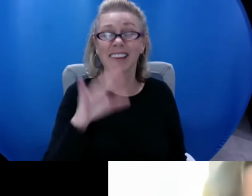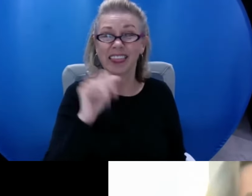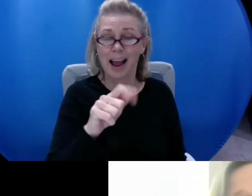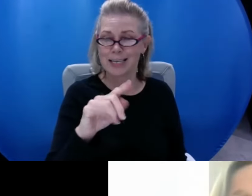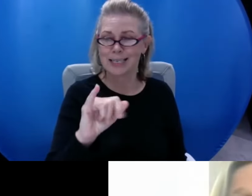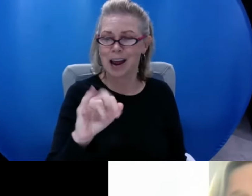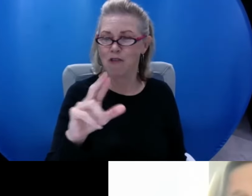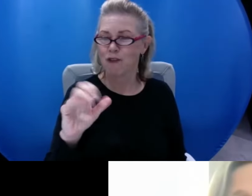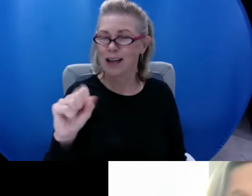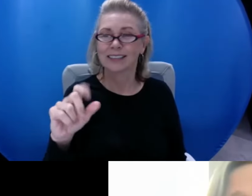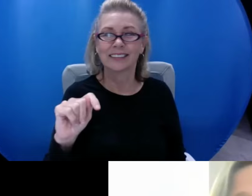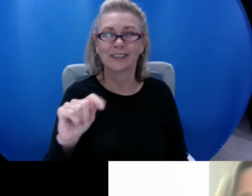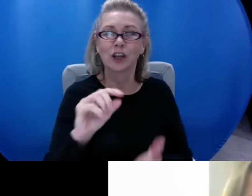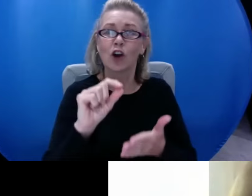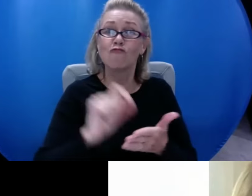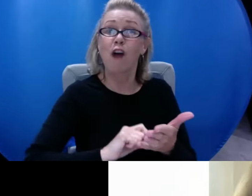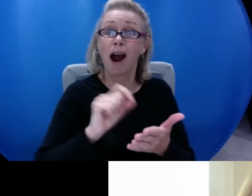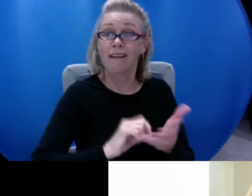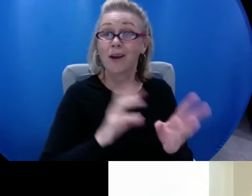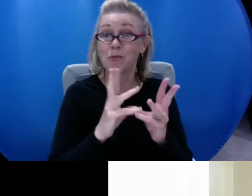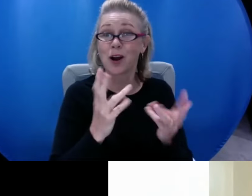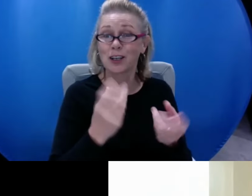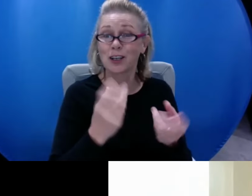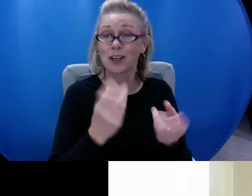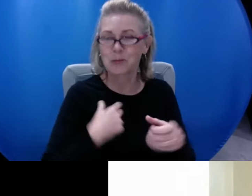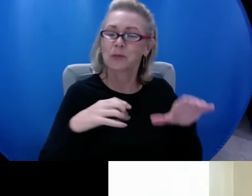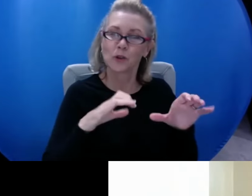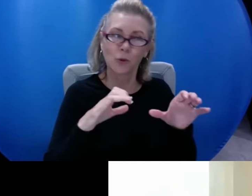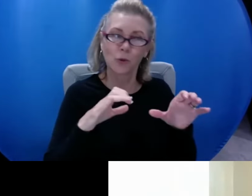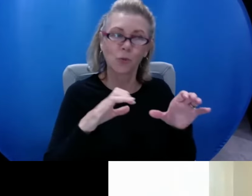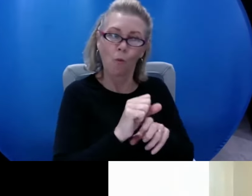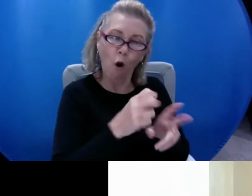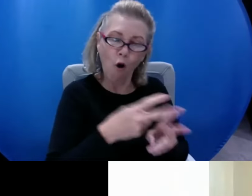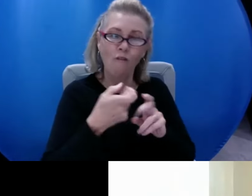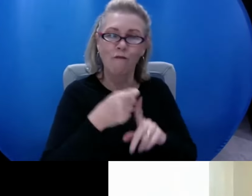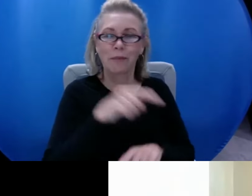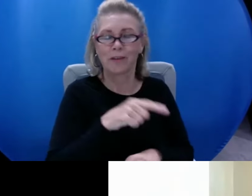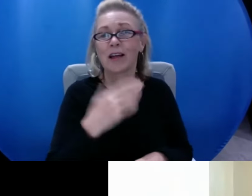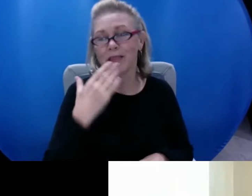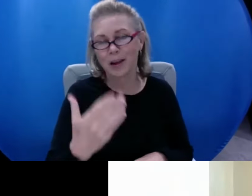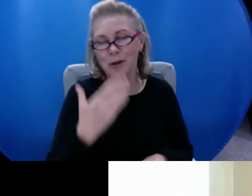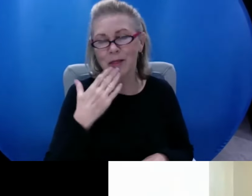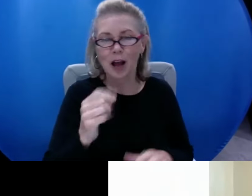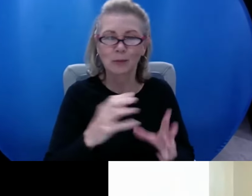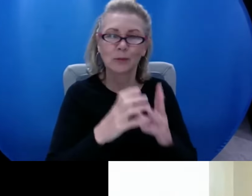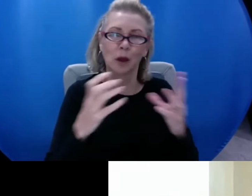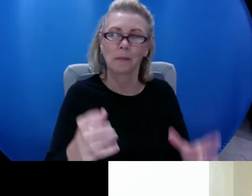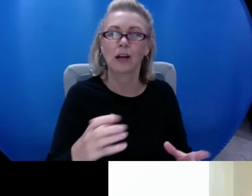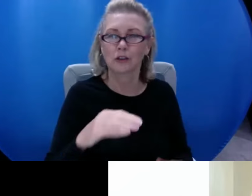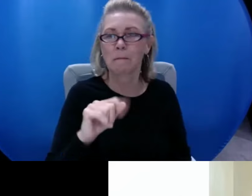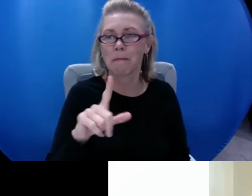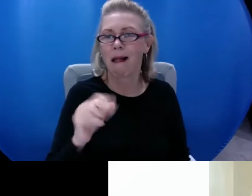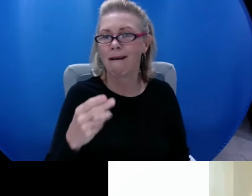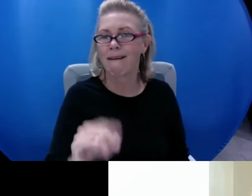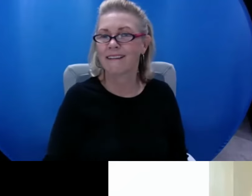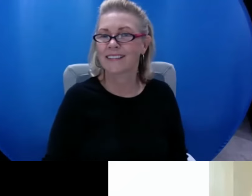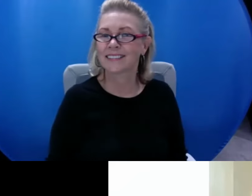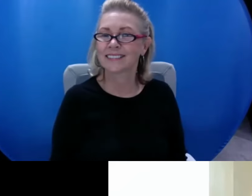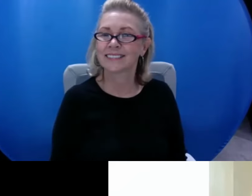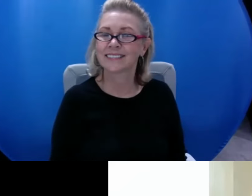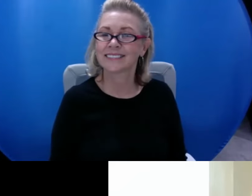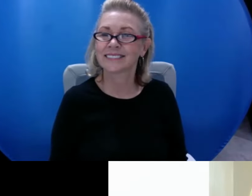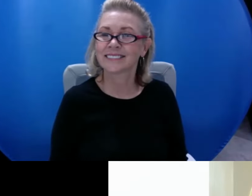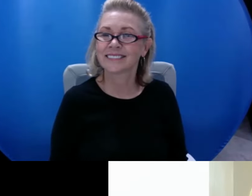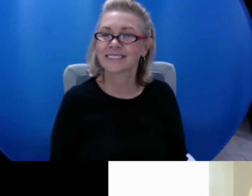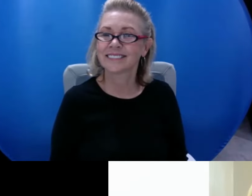We have been doing work from there. Malakai, thank you, thank you so much. Listen, one minute, okay.